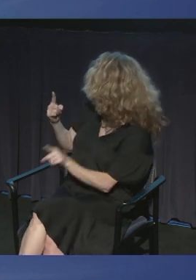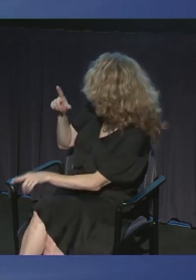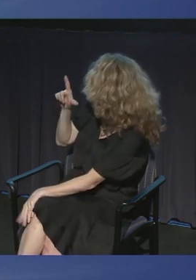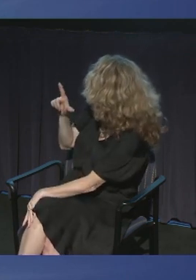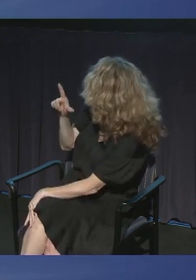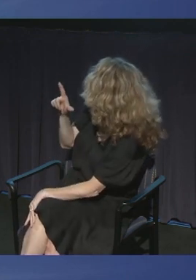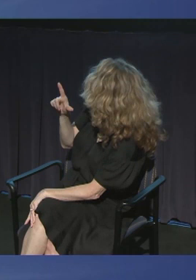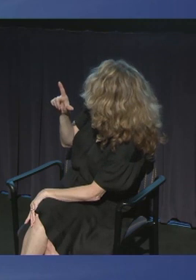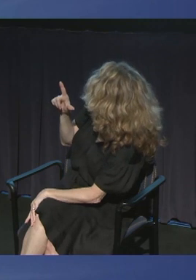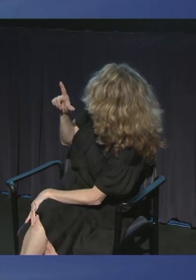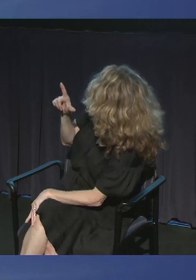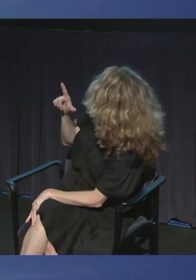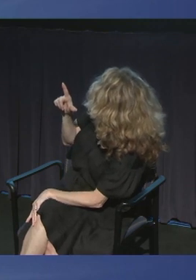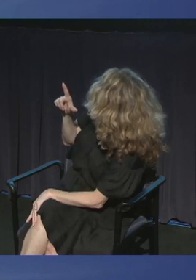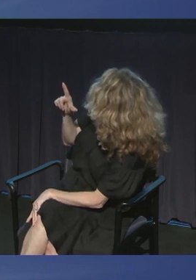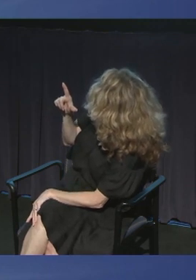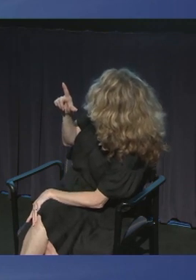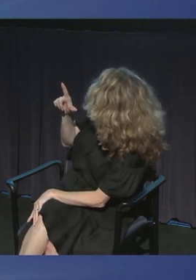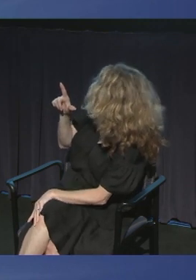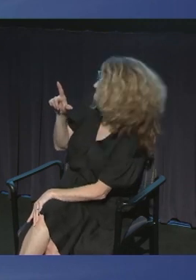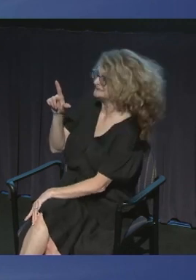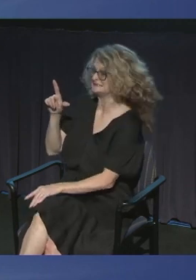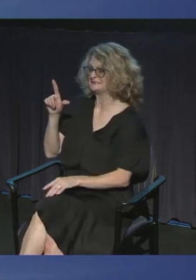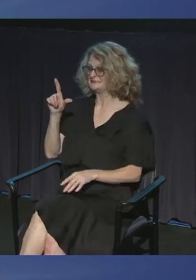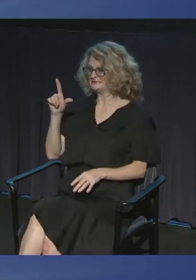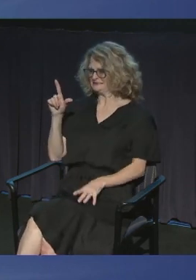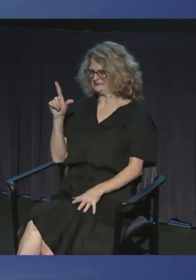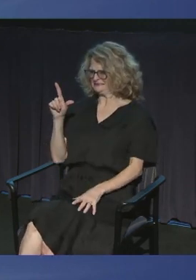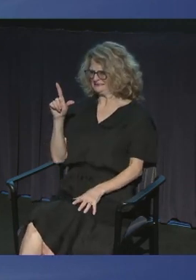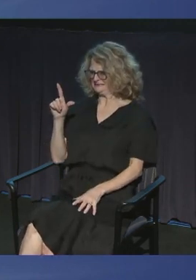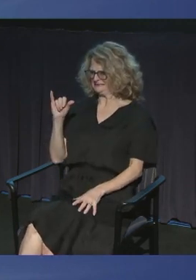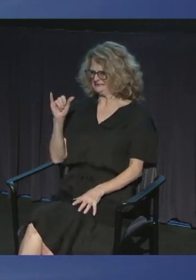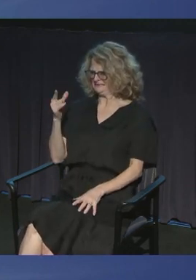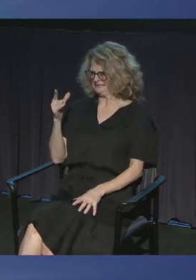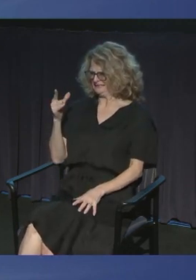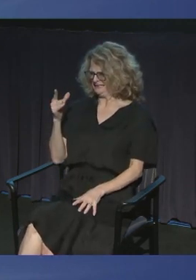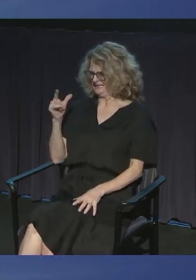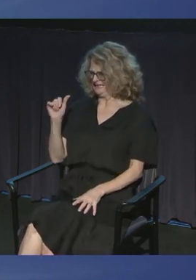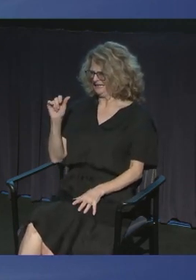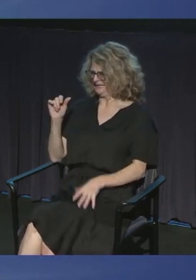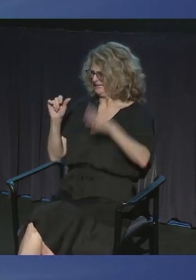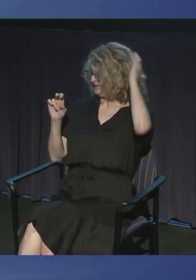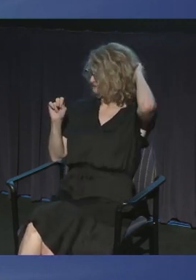LIGANDS INDICATED HERE AND WHAT THEY DO IS THE ACTIVITY IN SOME CASES WE STILL DON'T KNOW HOW